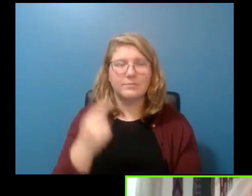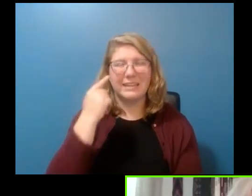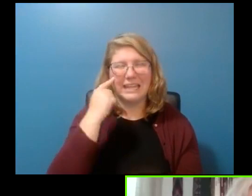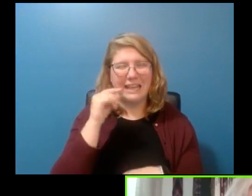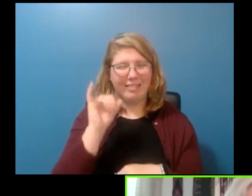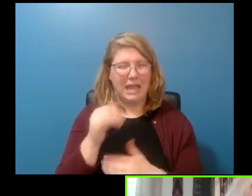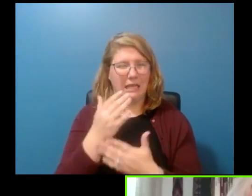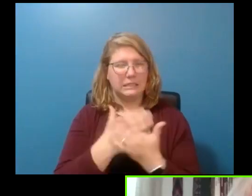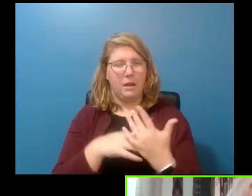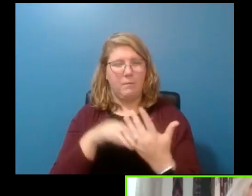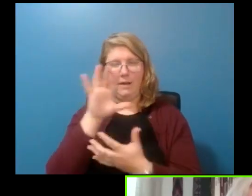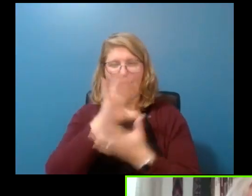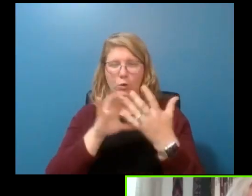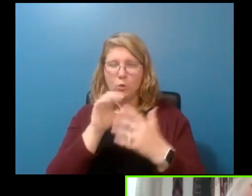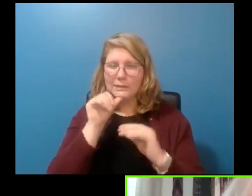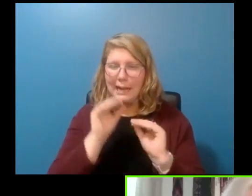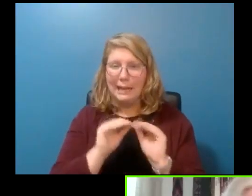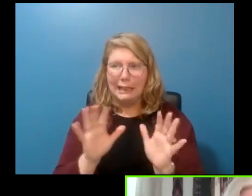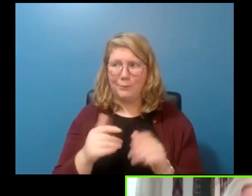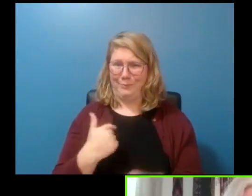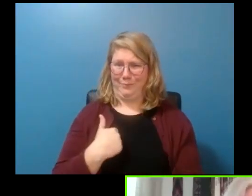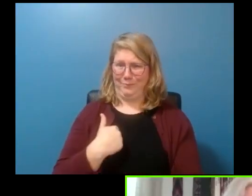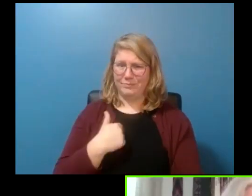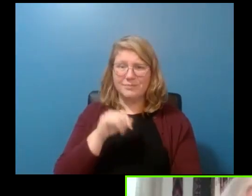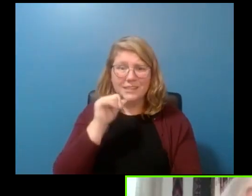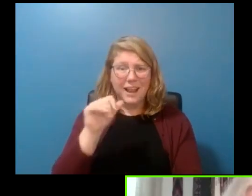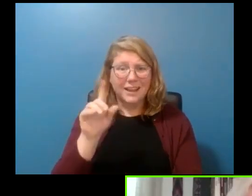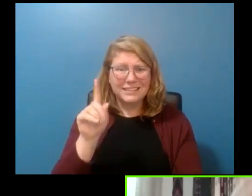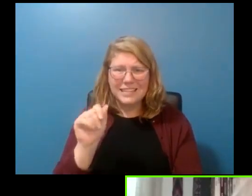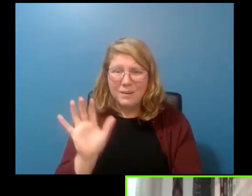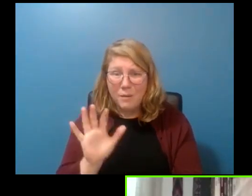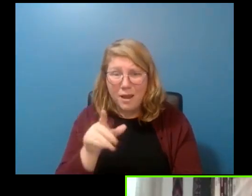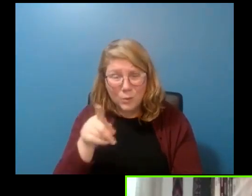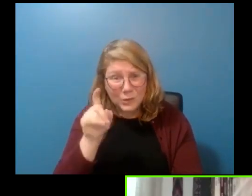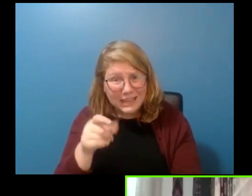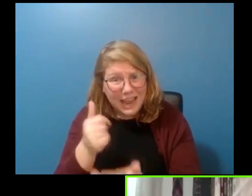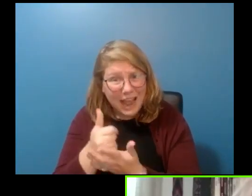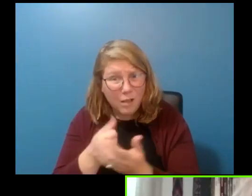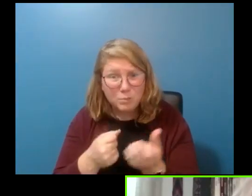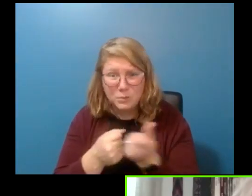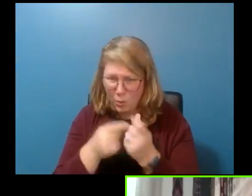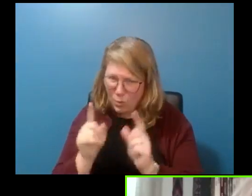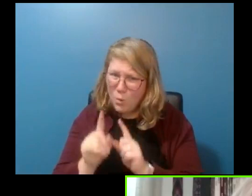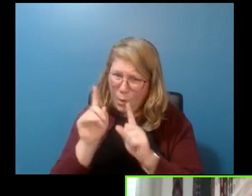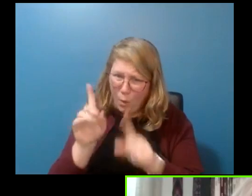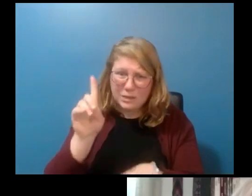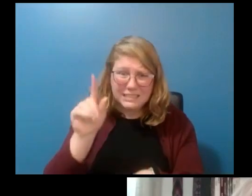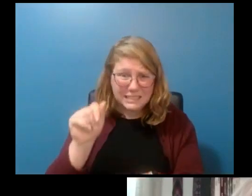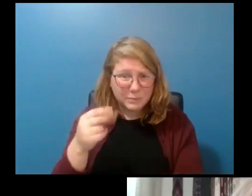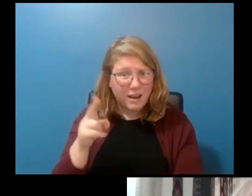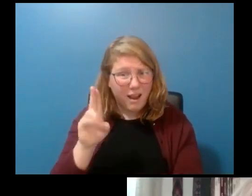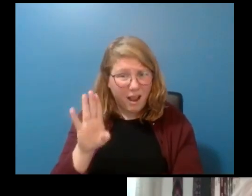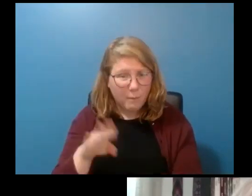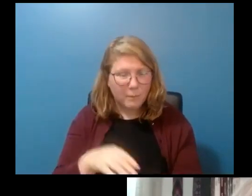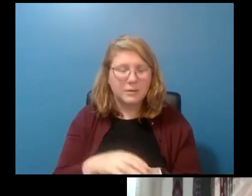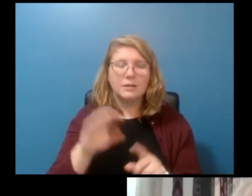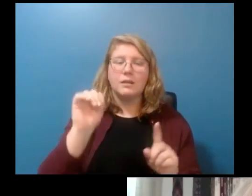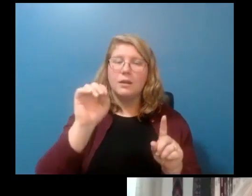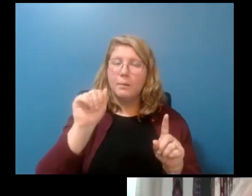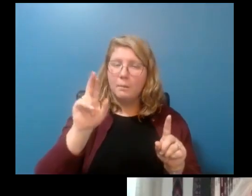we're supporting people with mental illness, whether at the HUB or in our community or in our families, we talked that